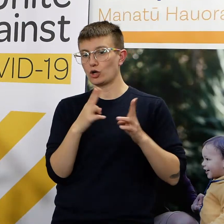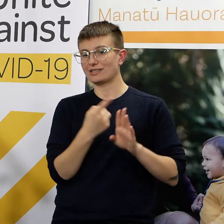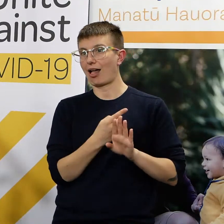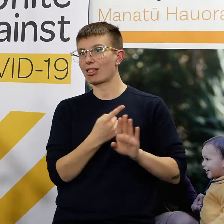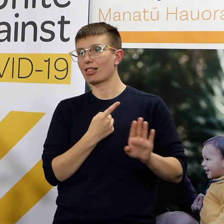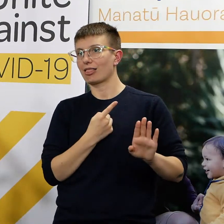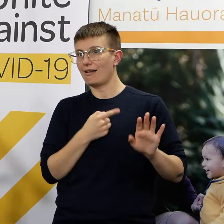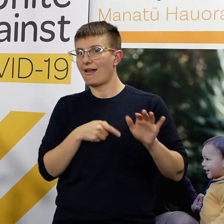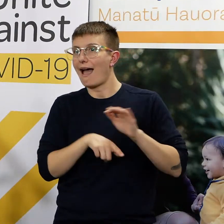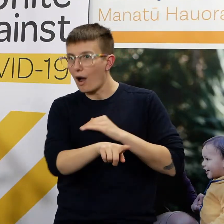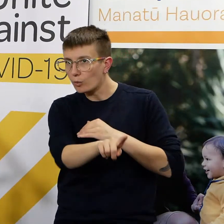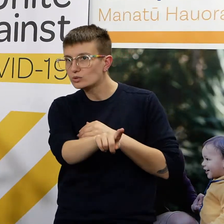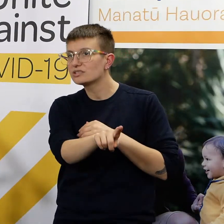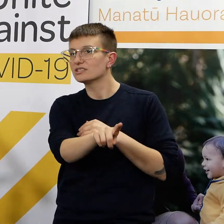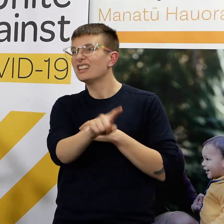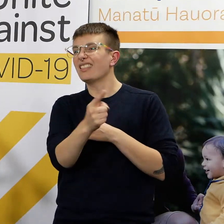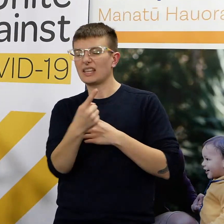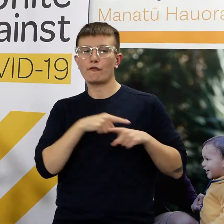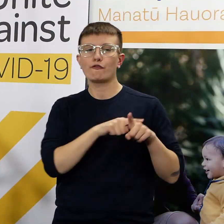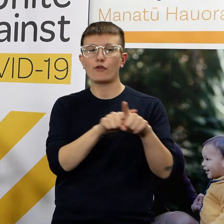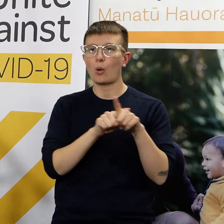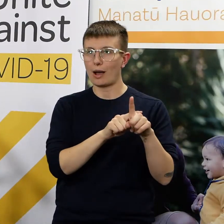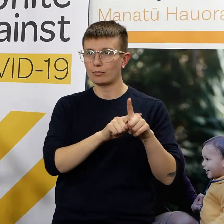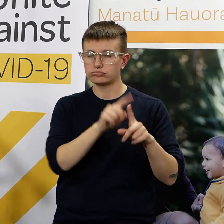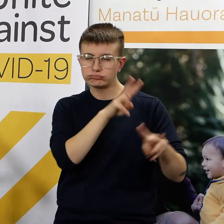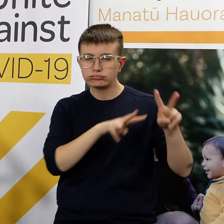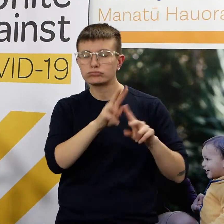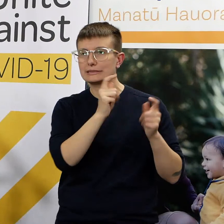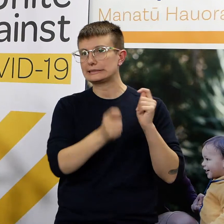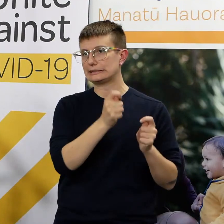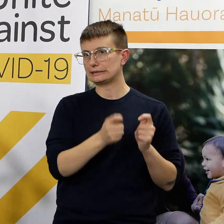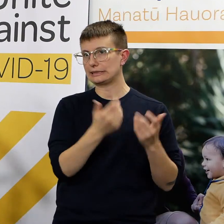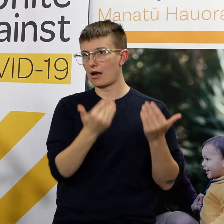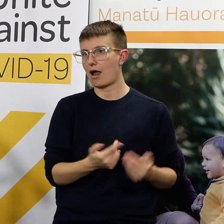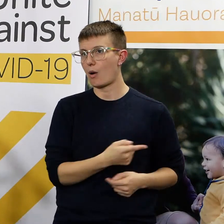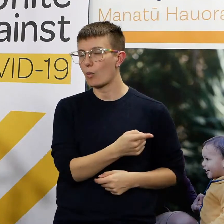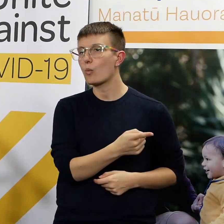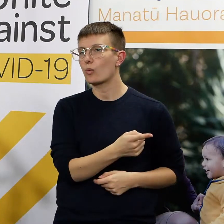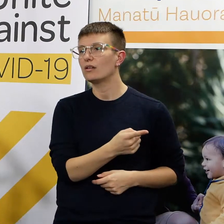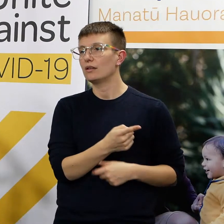Assistant tested. And we are also intending to go back and look at any person who